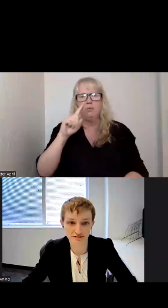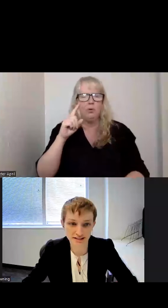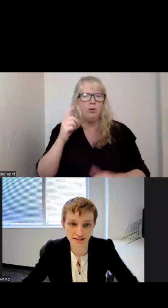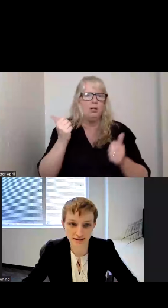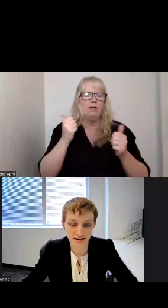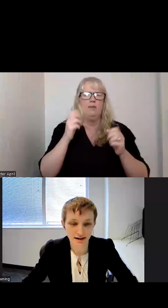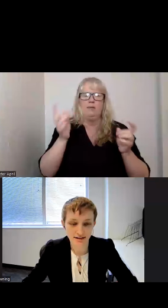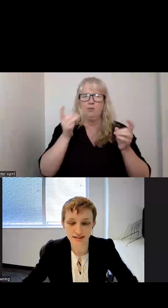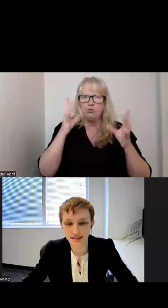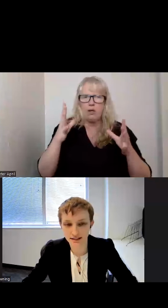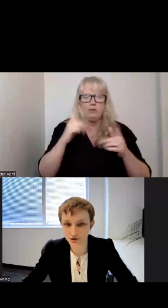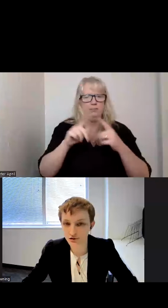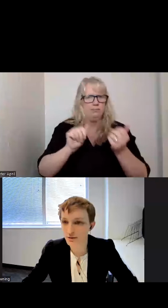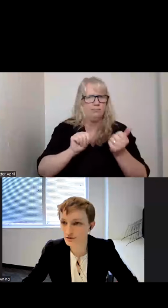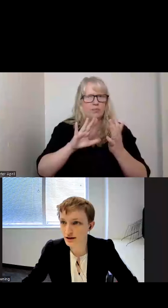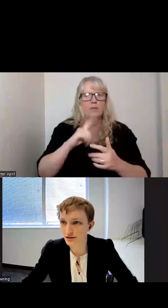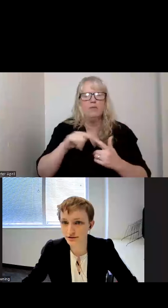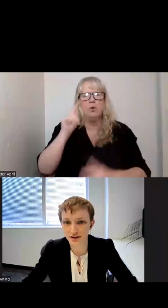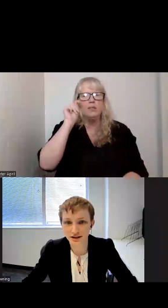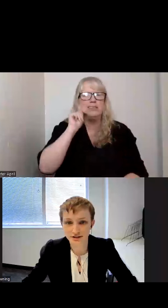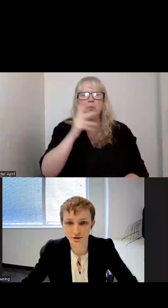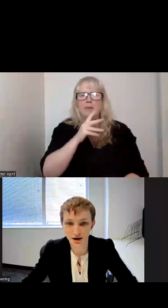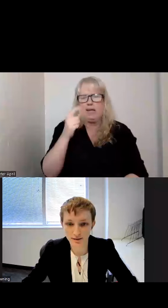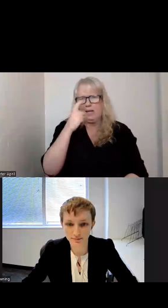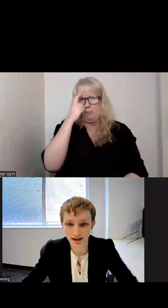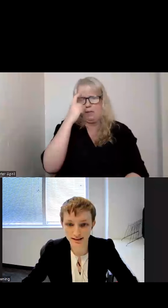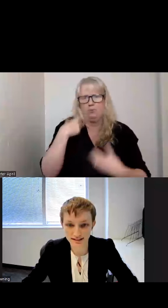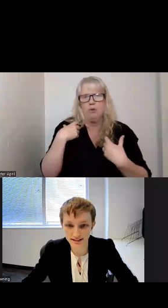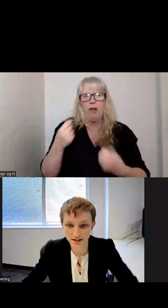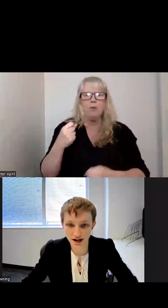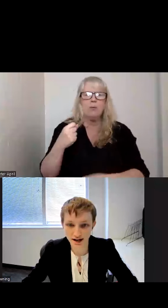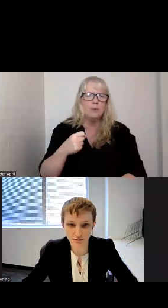FACING TEENS AND MEN TAL HEALTH. THAT IS IN THE CHAT,